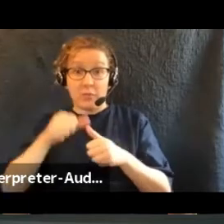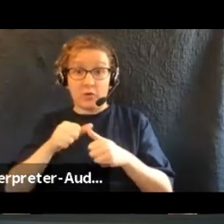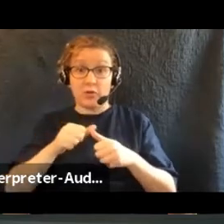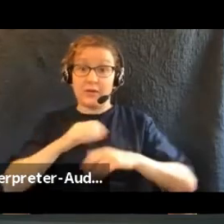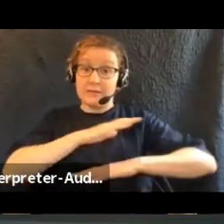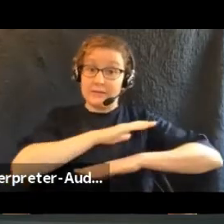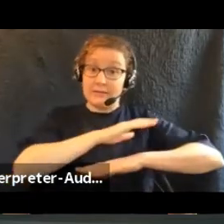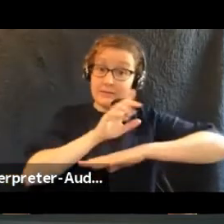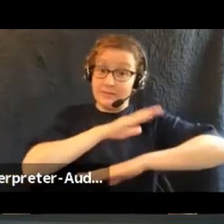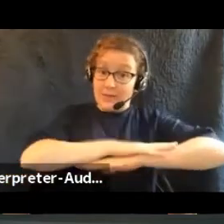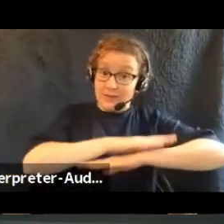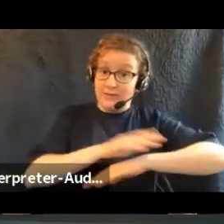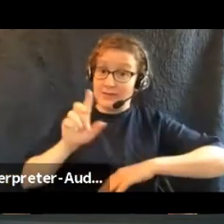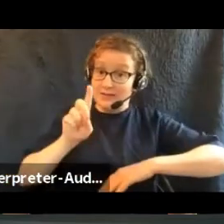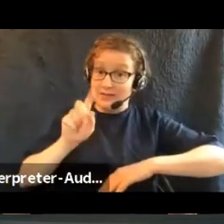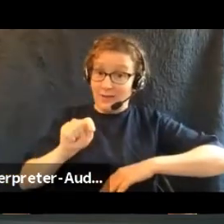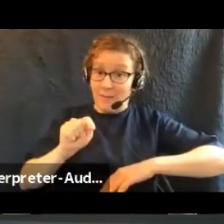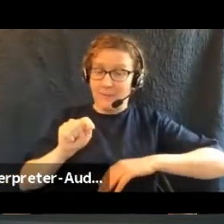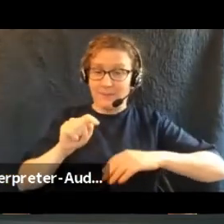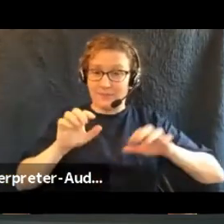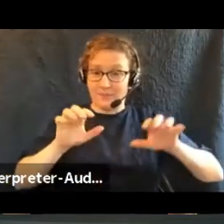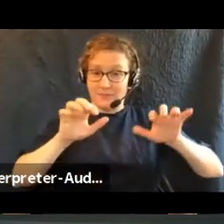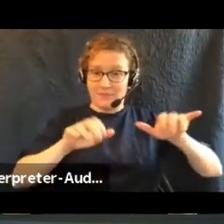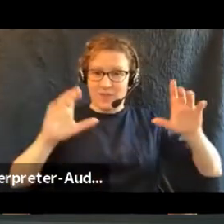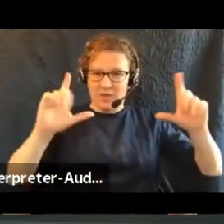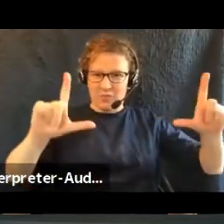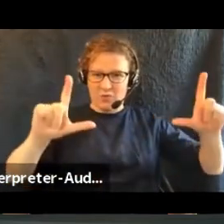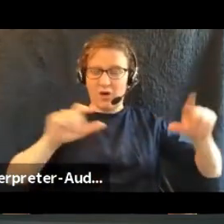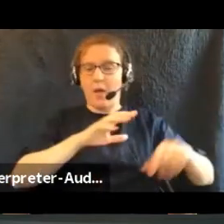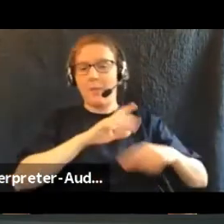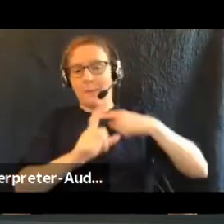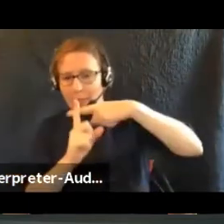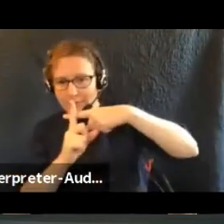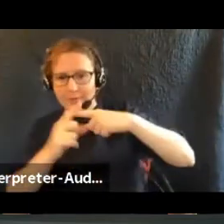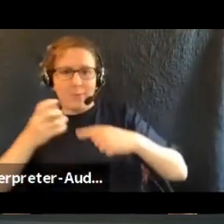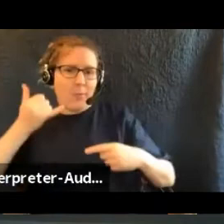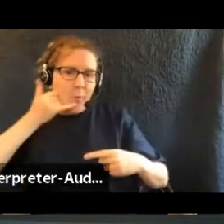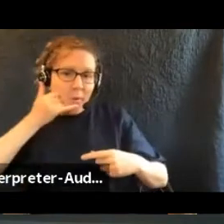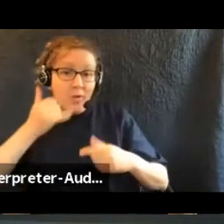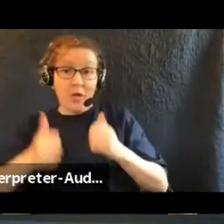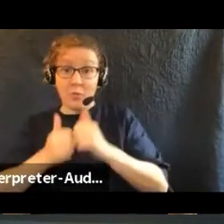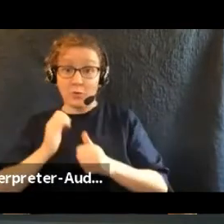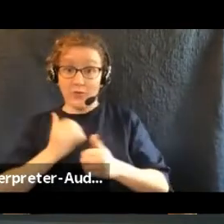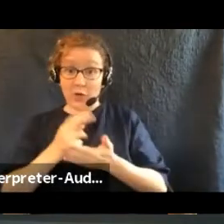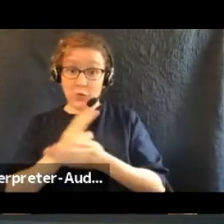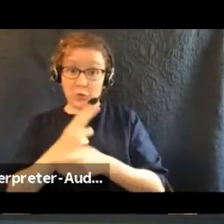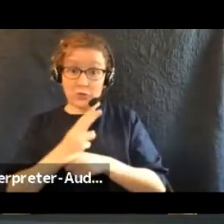Most of our users access the internet from their mobile device, and so while in the U.S.,